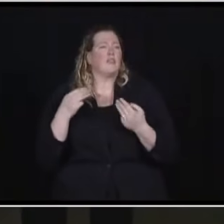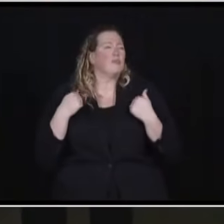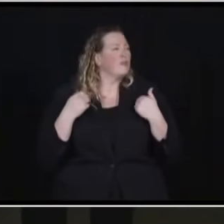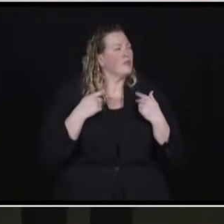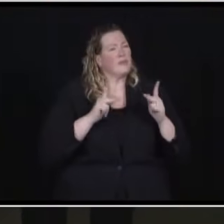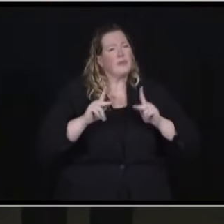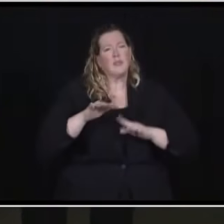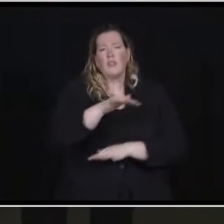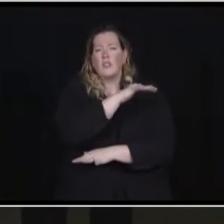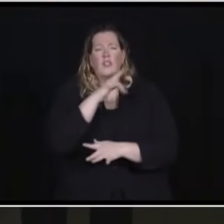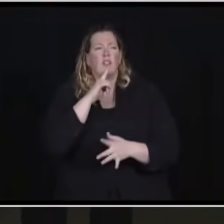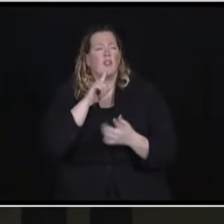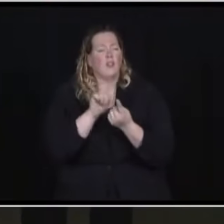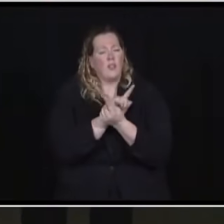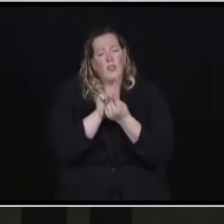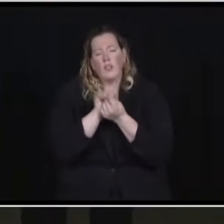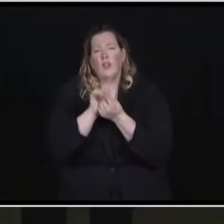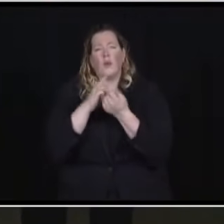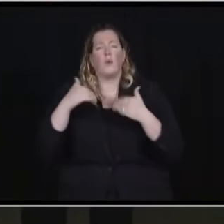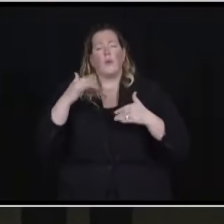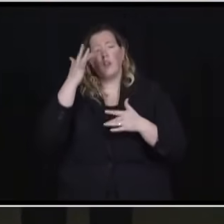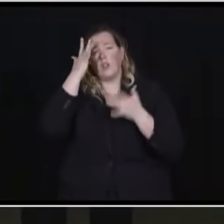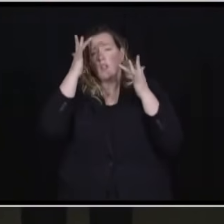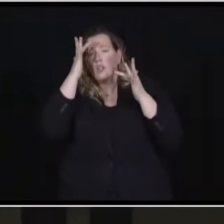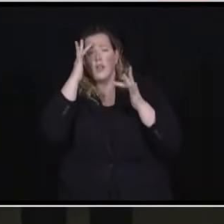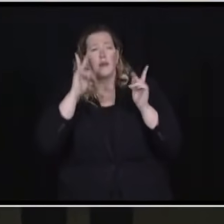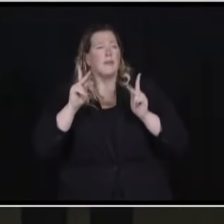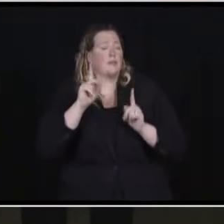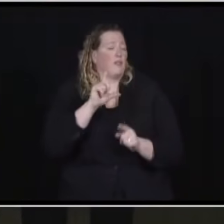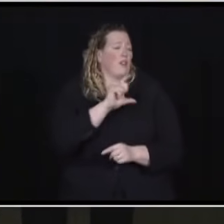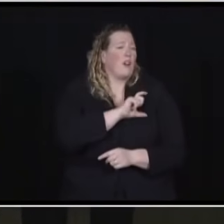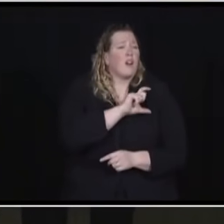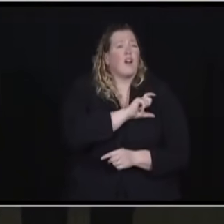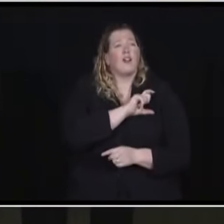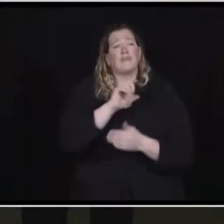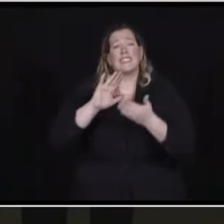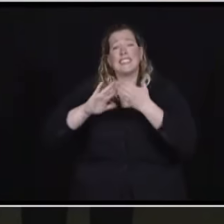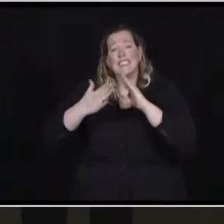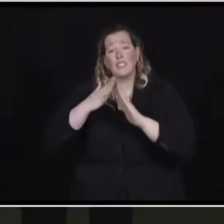on things we have vaccines on the way, but what a change that has been and the last thing